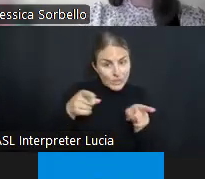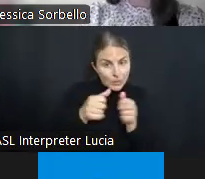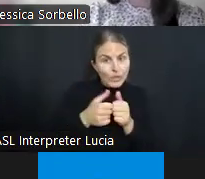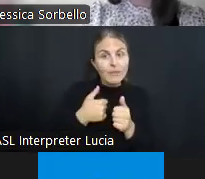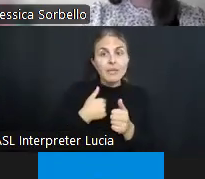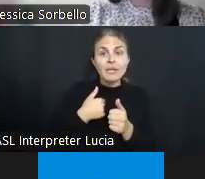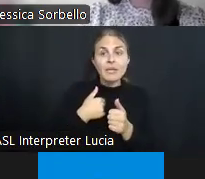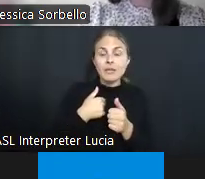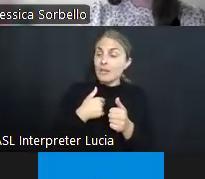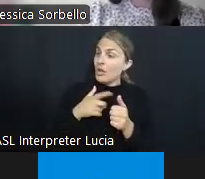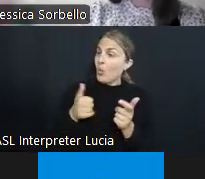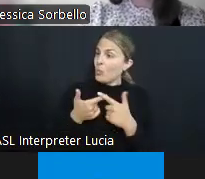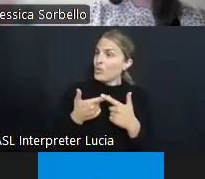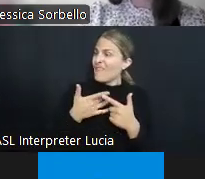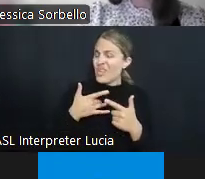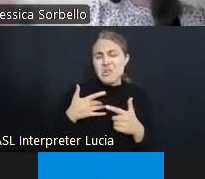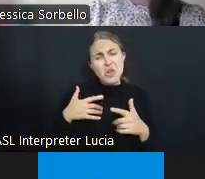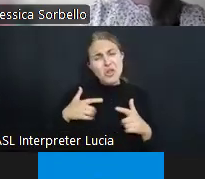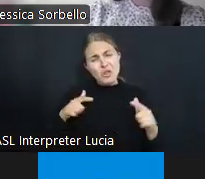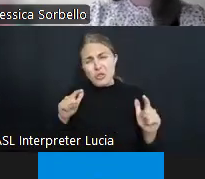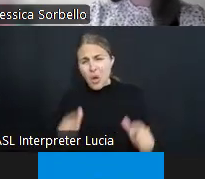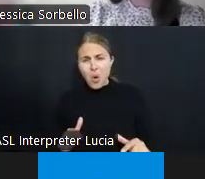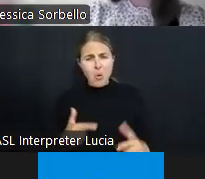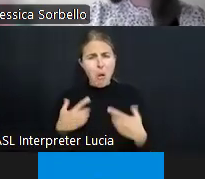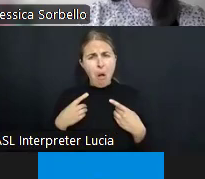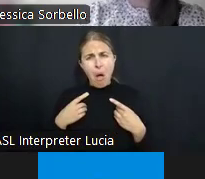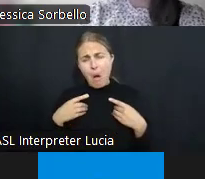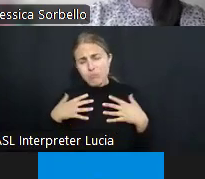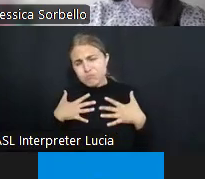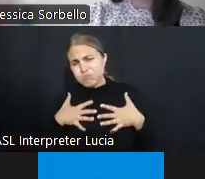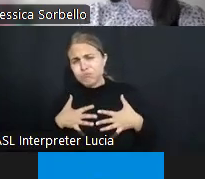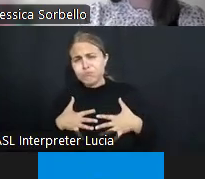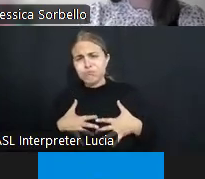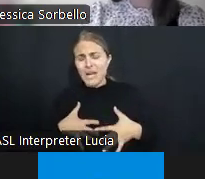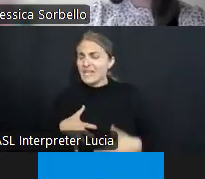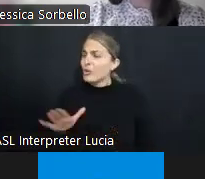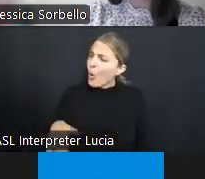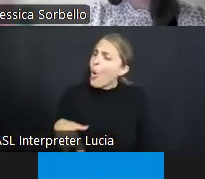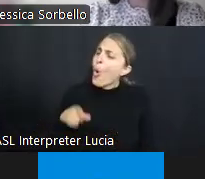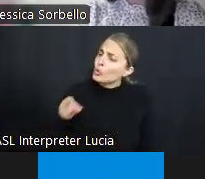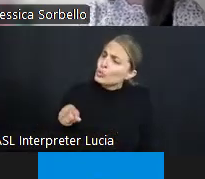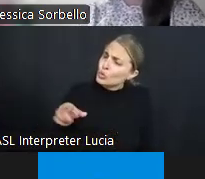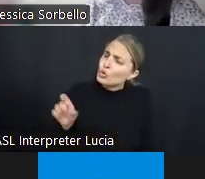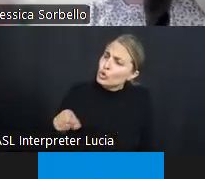one more person tells yo to go yoga or deep breath you are going to loose your mind. You are not at a place to